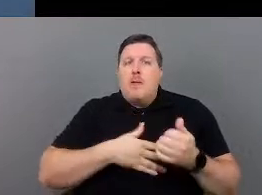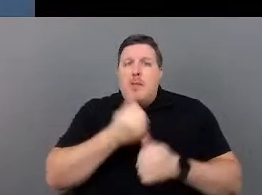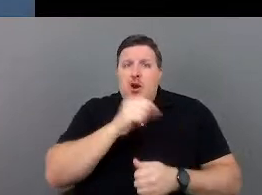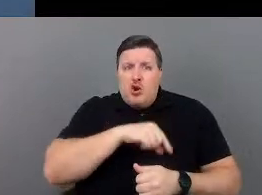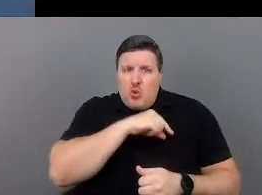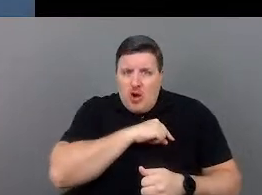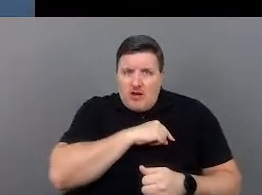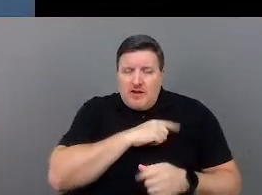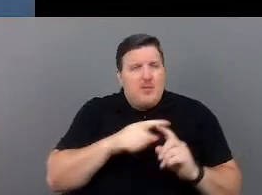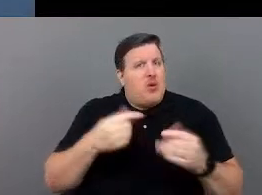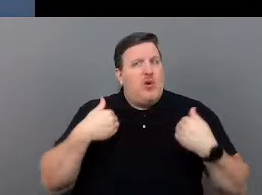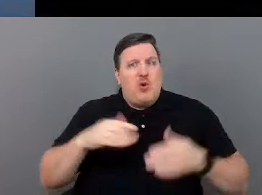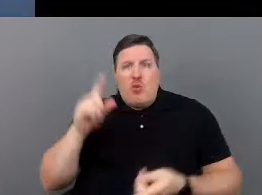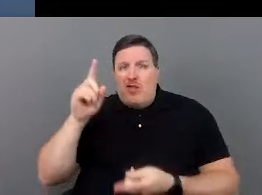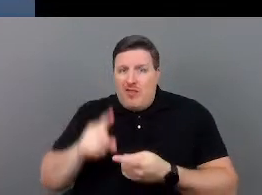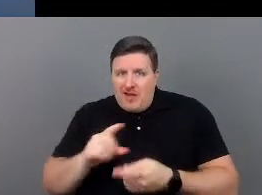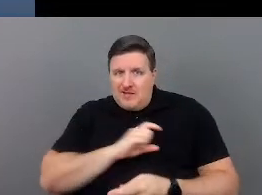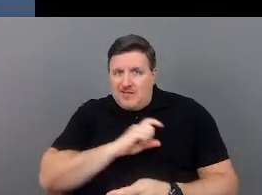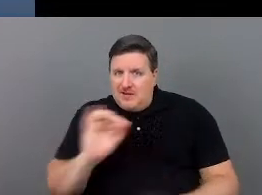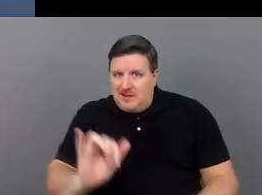SPEAKER 45 IS BENJAMIN BROTHEN. ≫ HELLO.